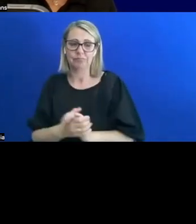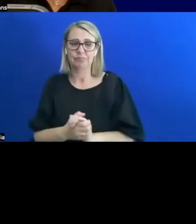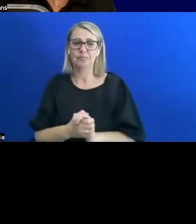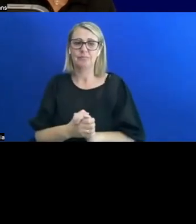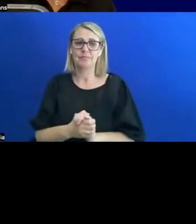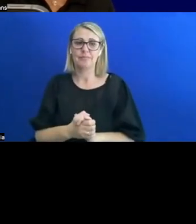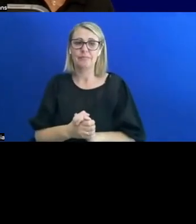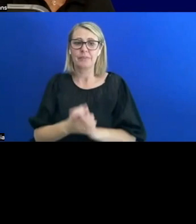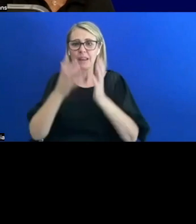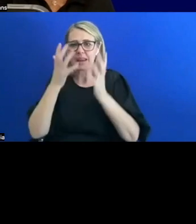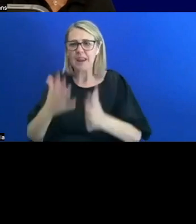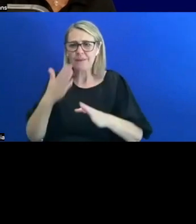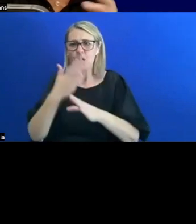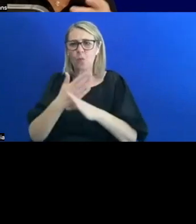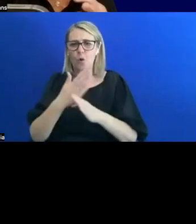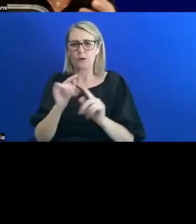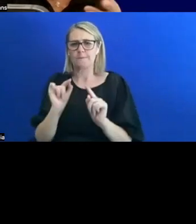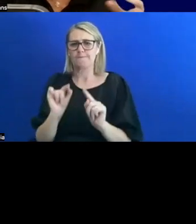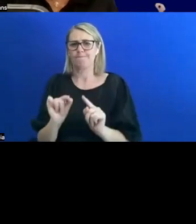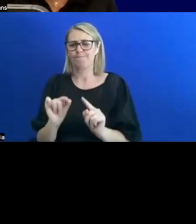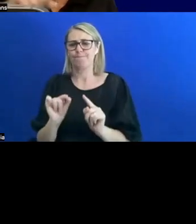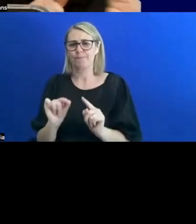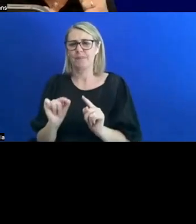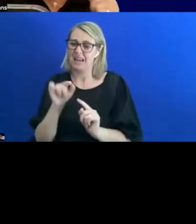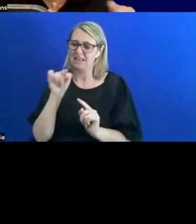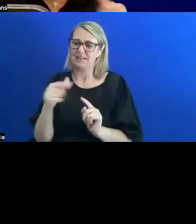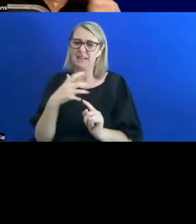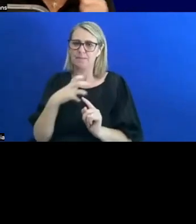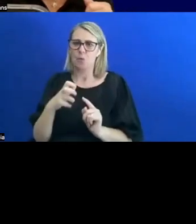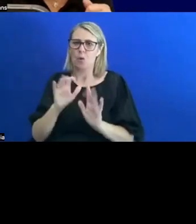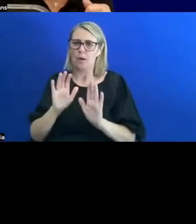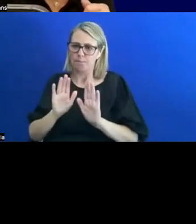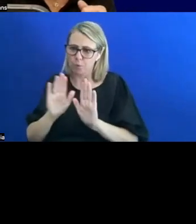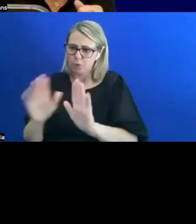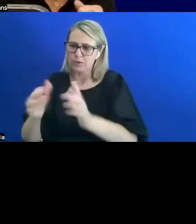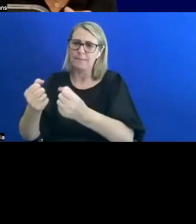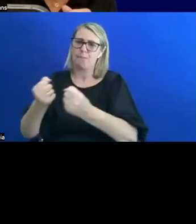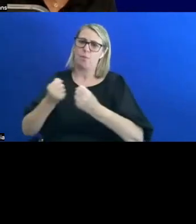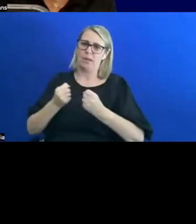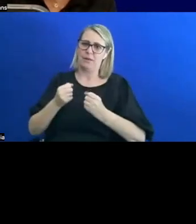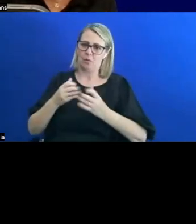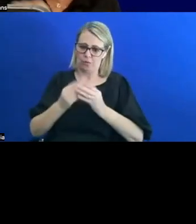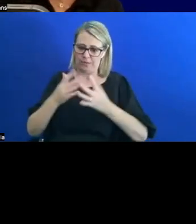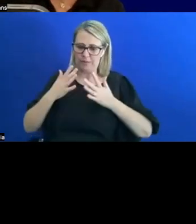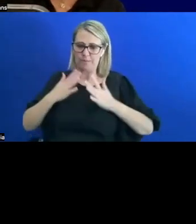Now, this activity involves pushing and pulling against a body and that is to activate the